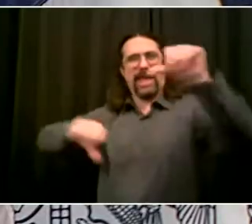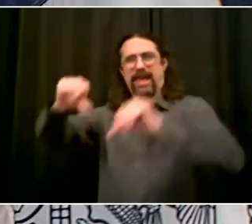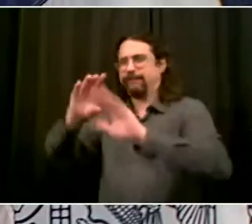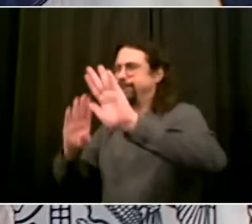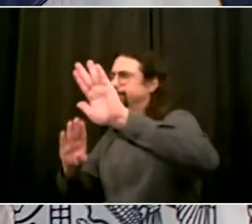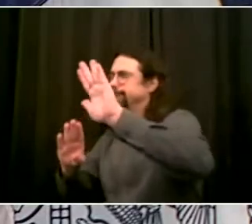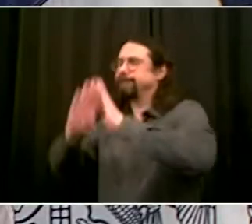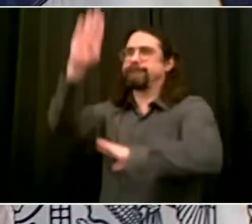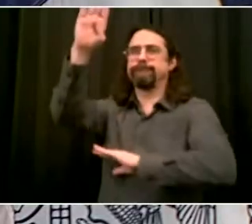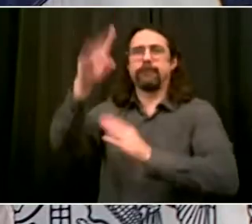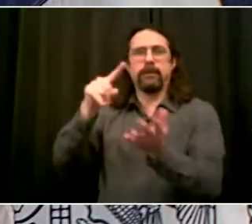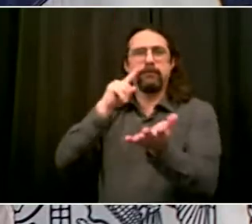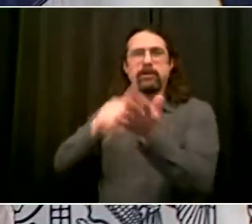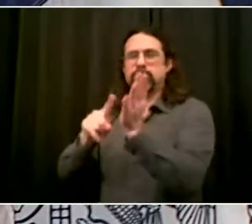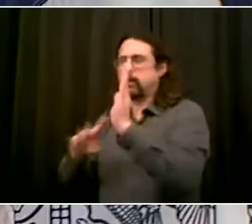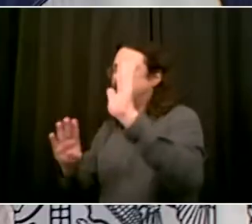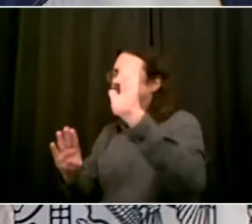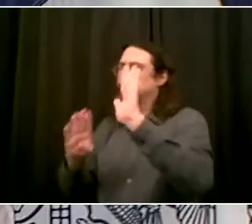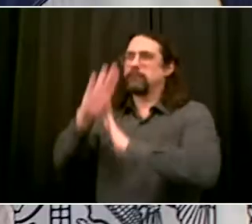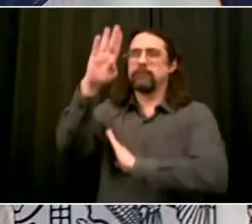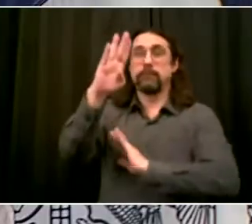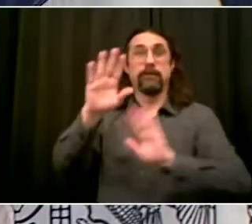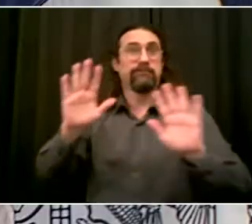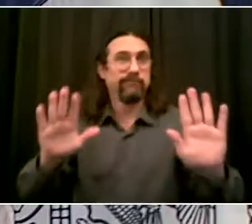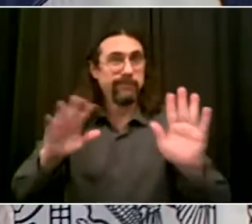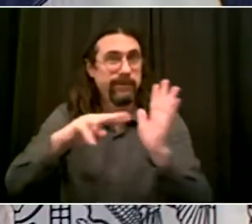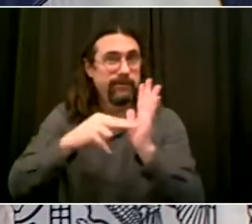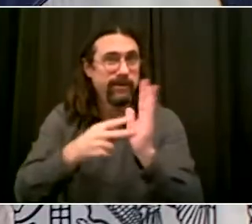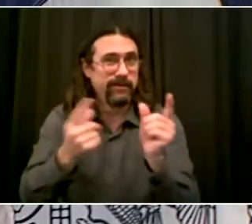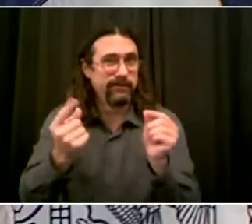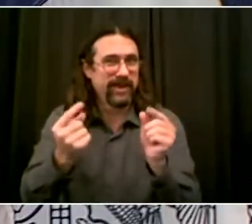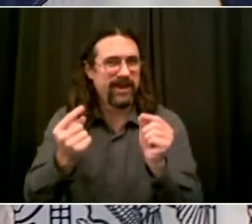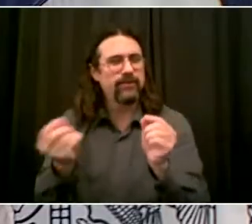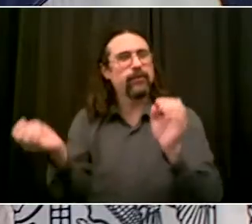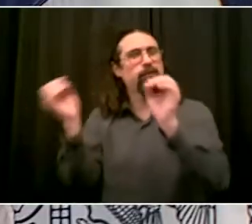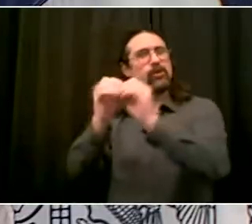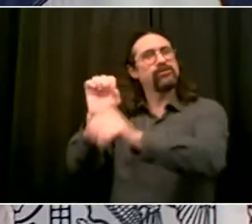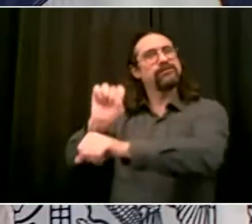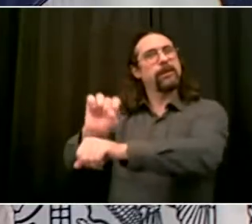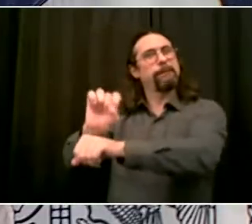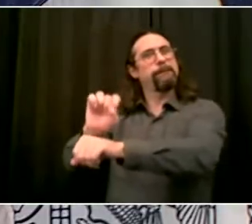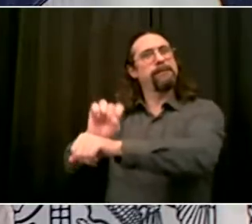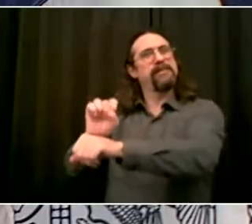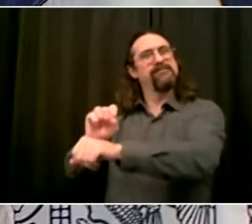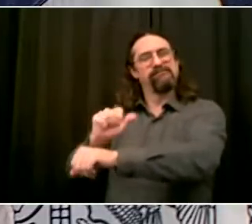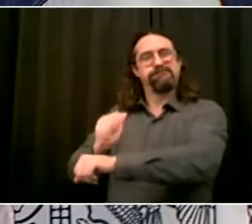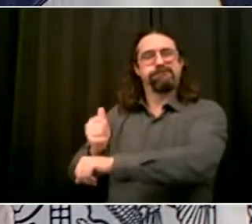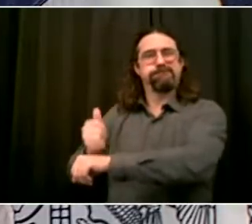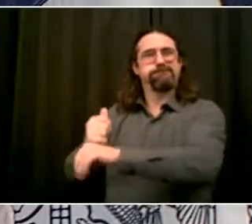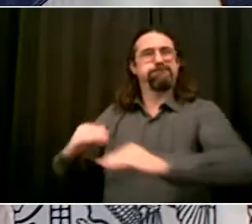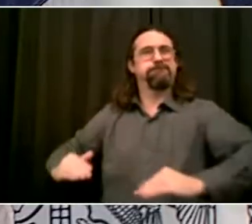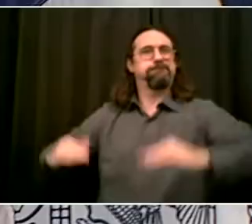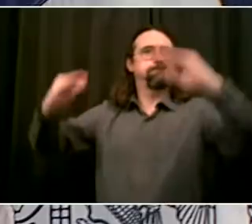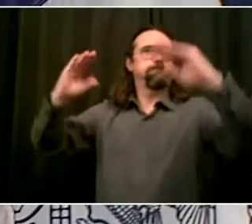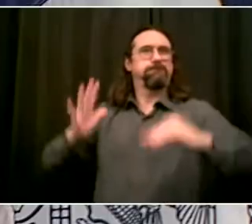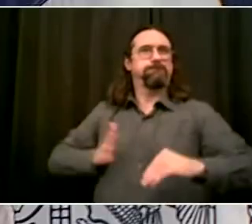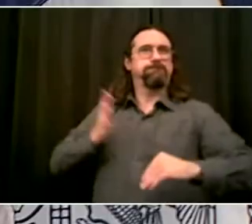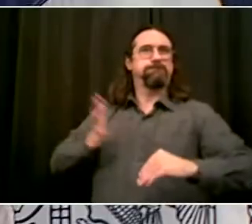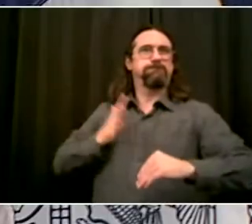I WANT TO EMPHASIZE. THERE IS A LOT OF RESOURCES OUT THERE IN THE